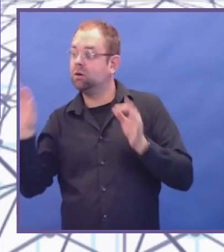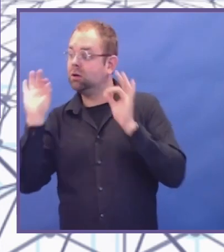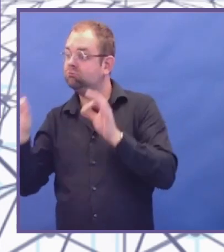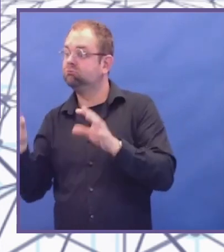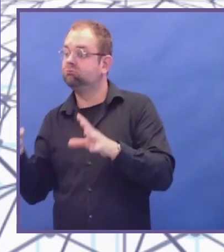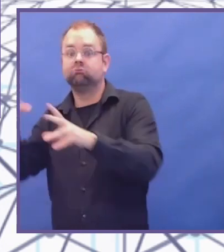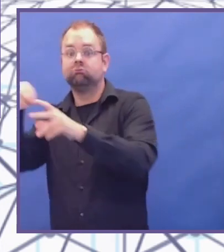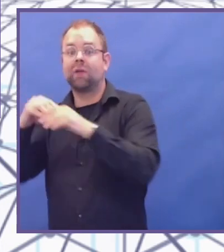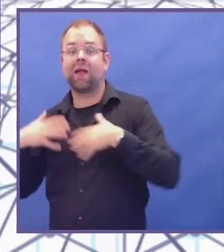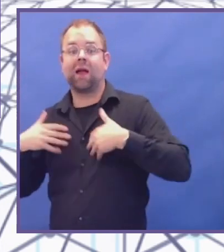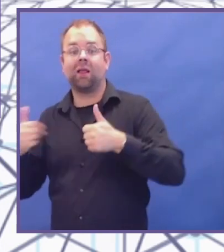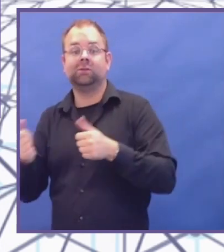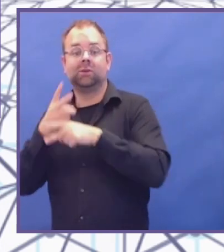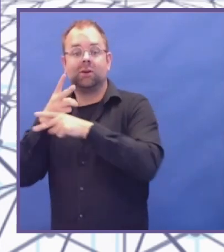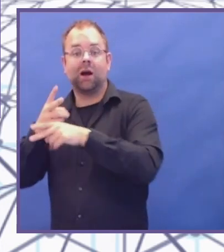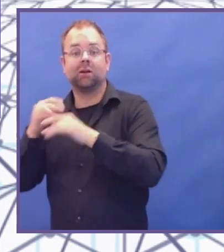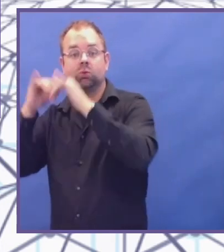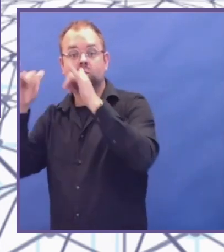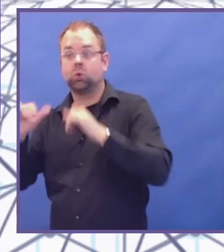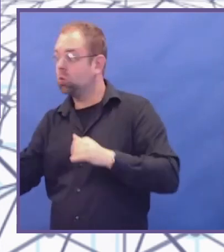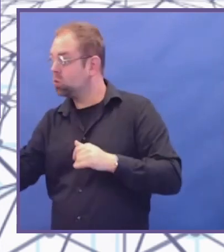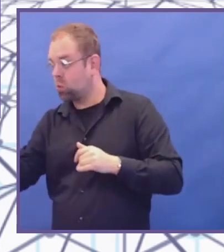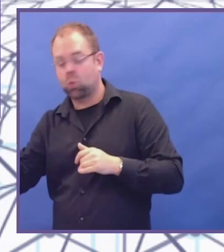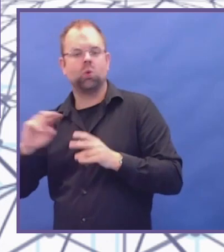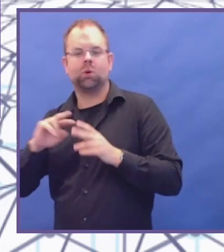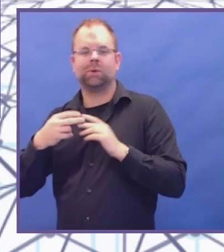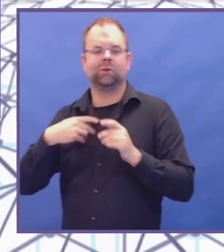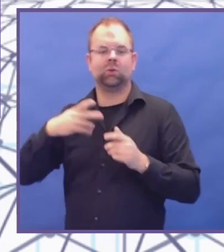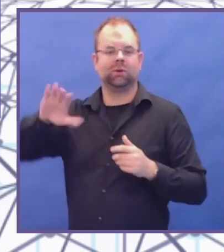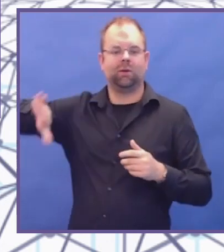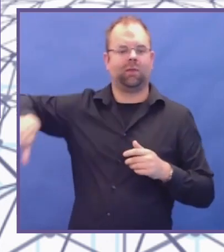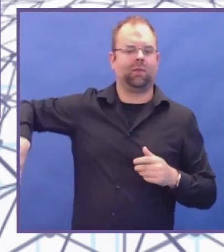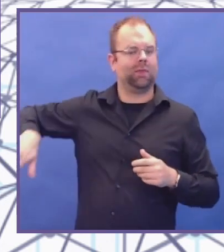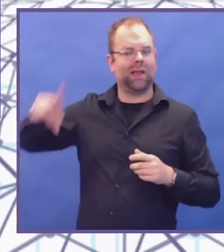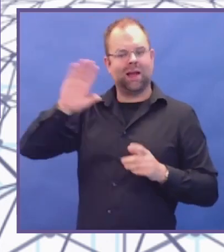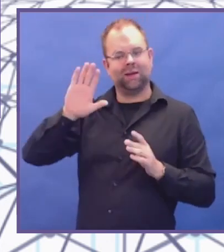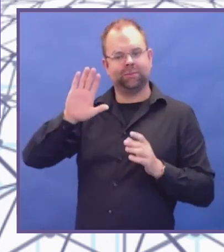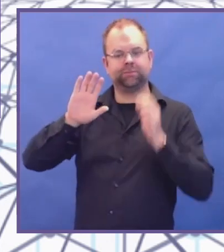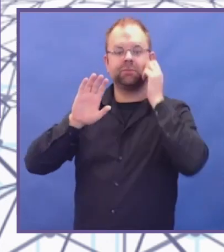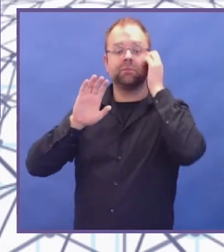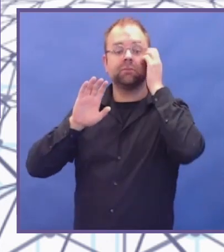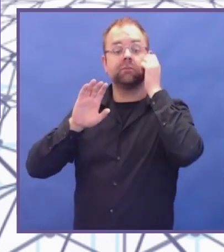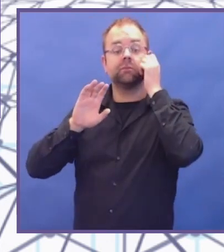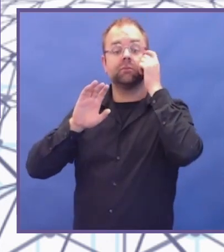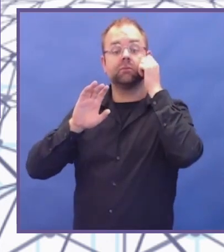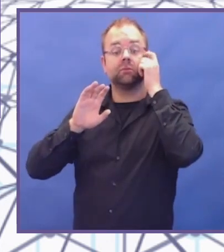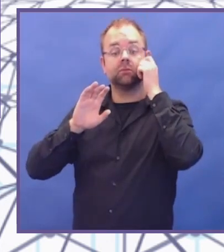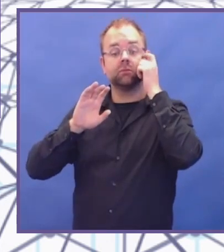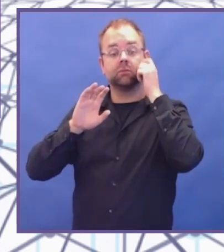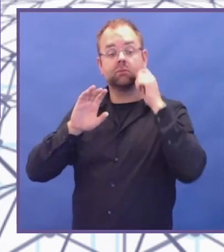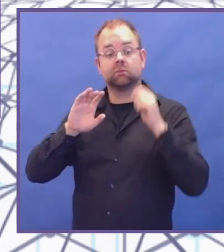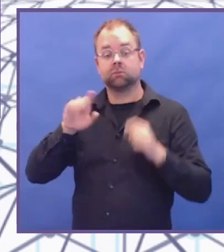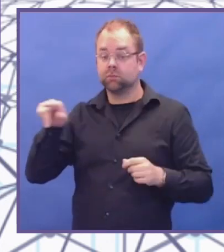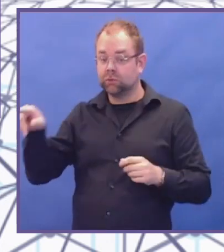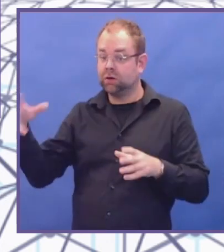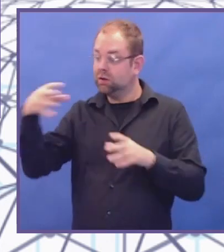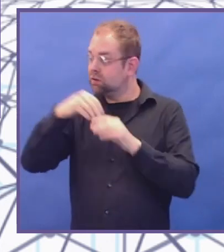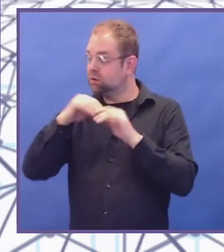Disability registries are likely to underestimate the prevalence of more mild limitations or disabilities, and of course, require someone to be willing to